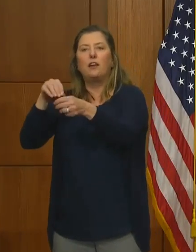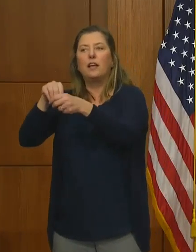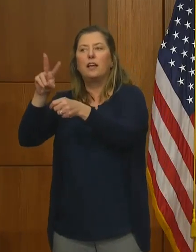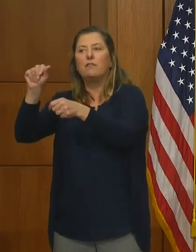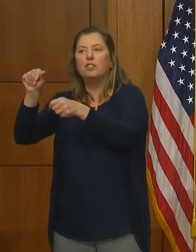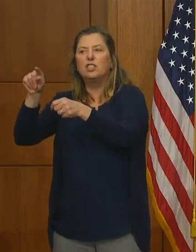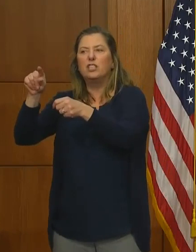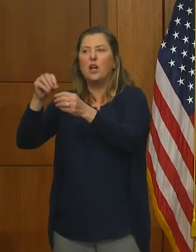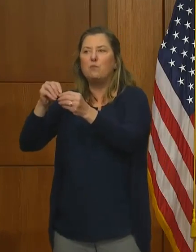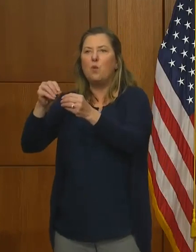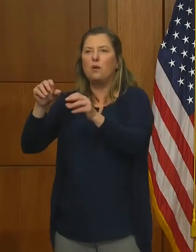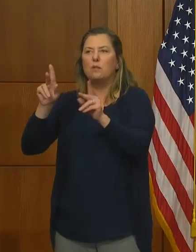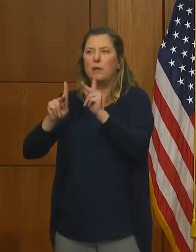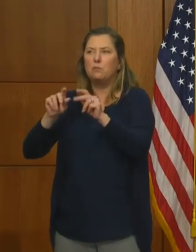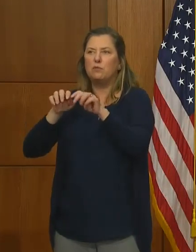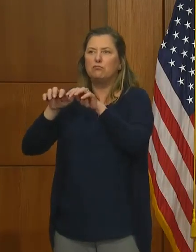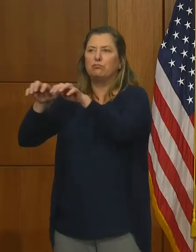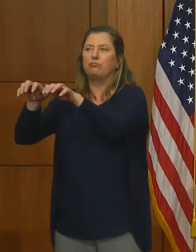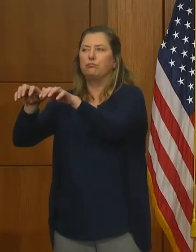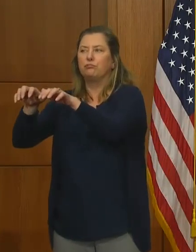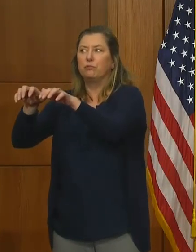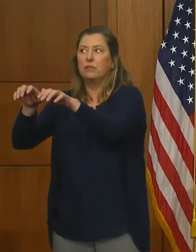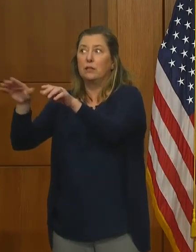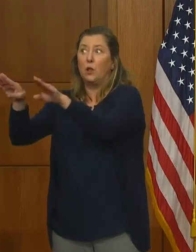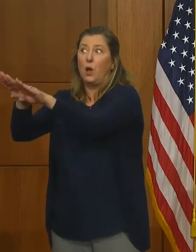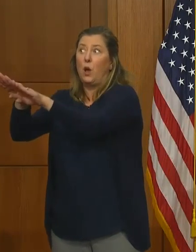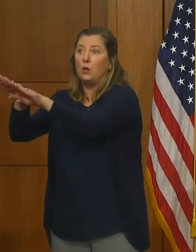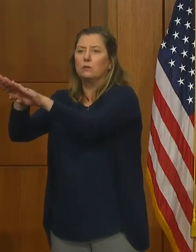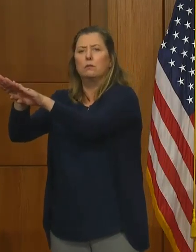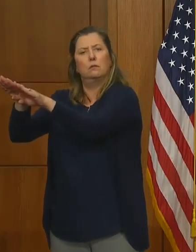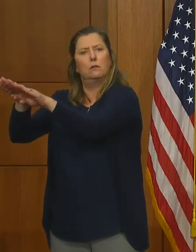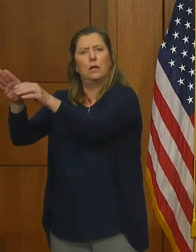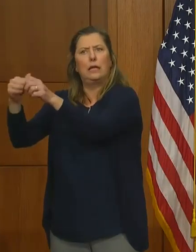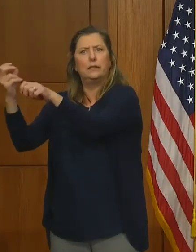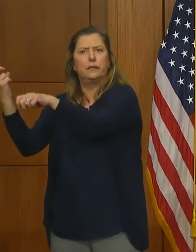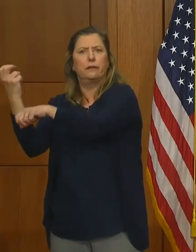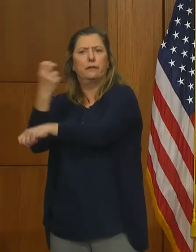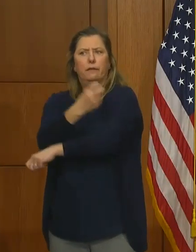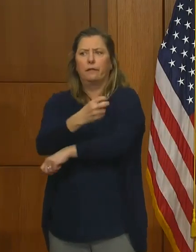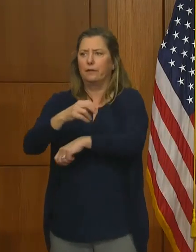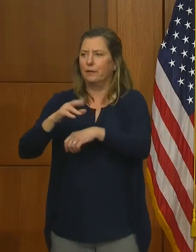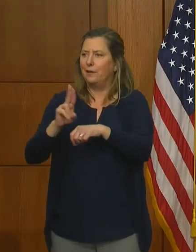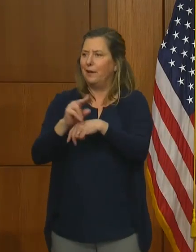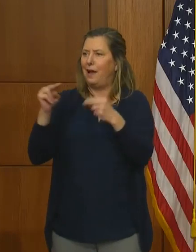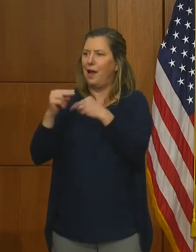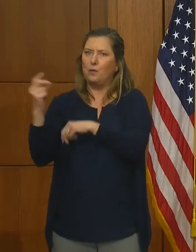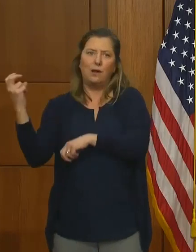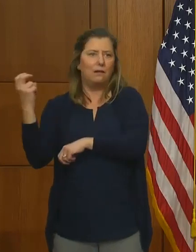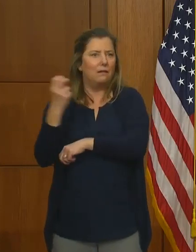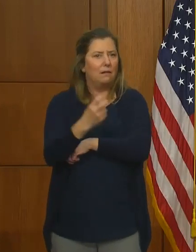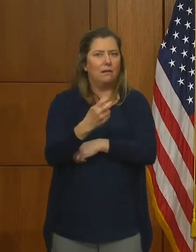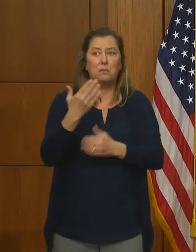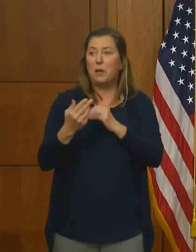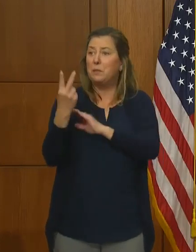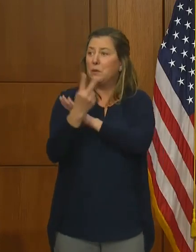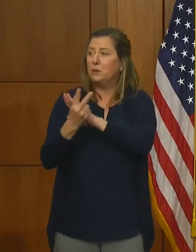ANOTHER MORE DANCE POPULATED AREA IN VIRGINIA DOESN'T- IT'S